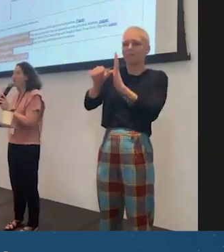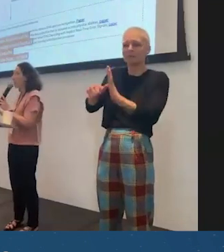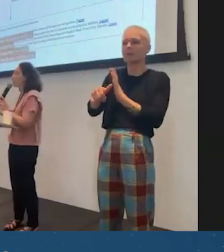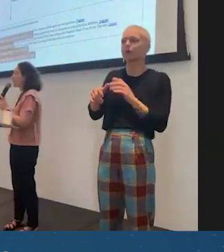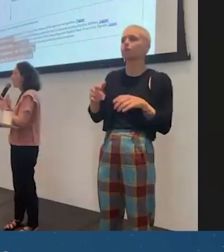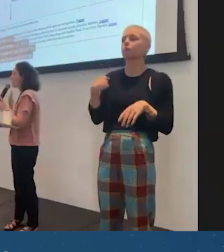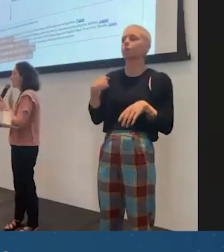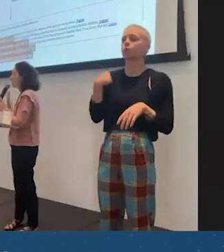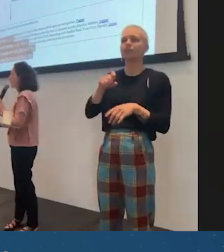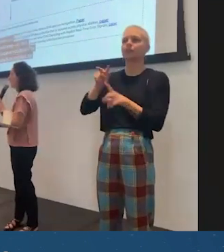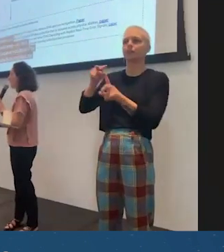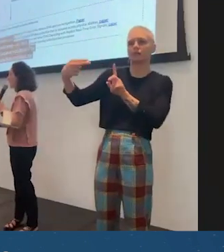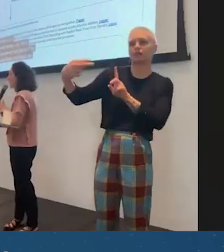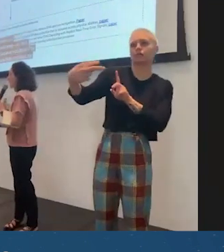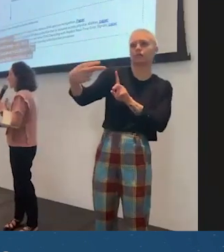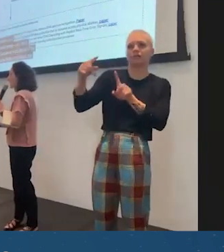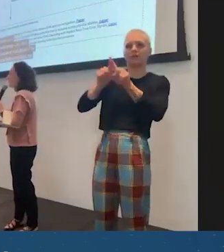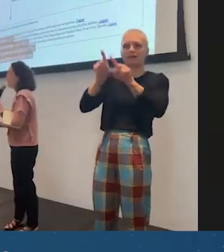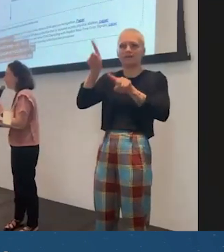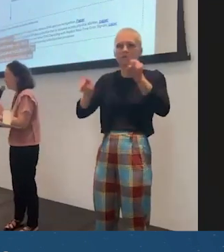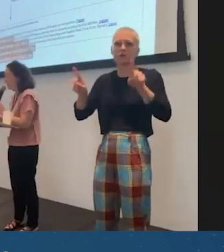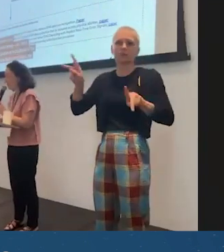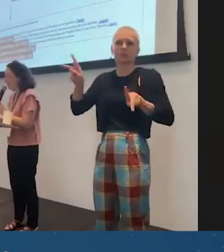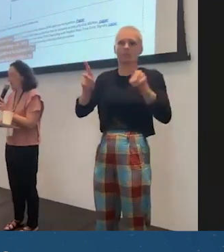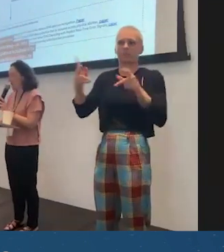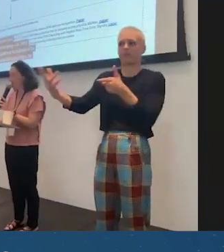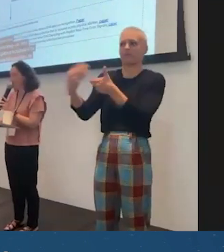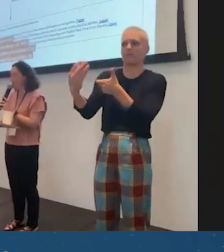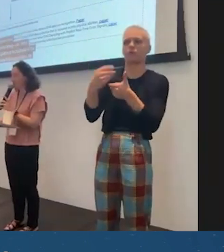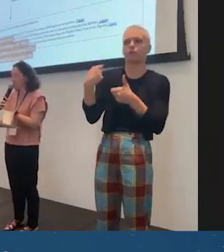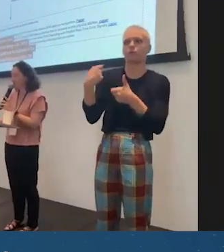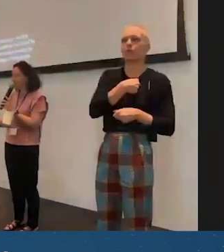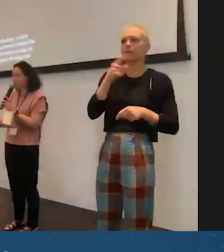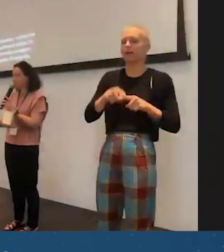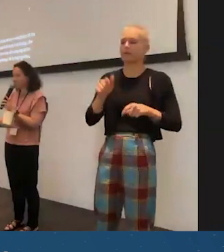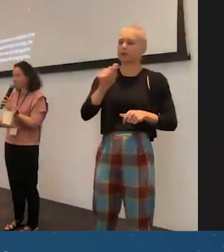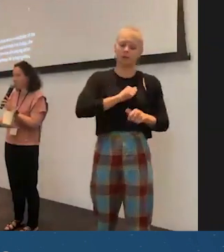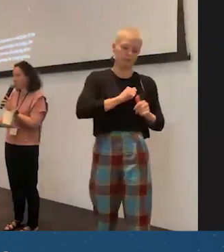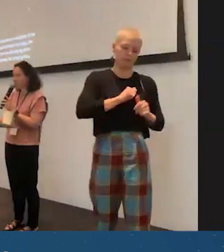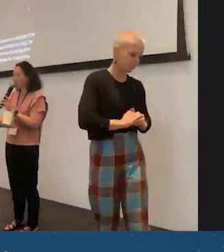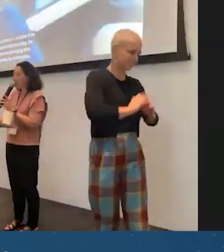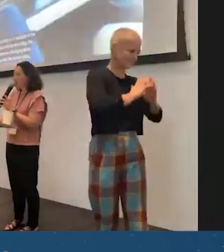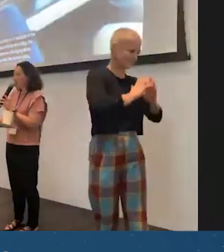not working and developing in an isolation chamber, if you will.